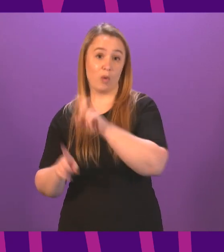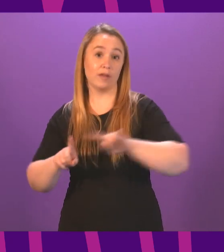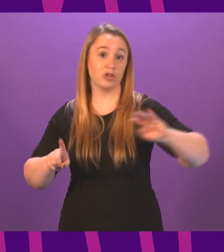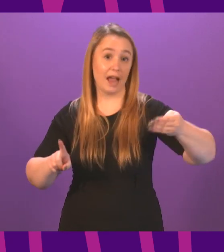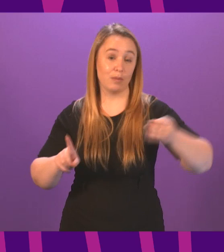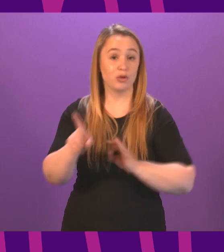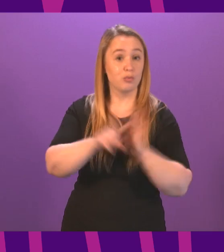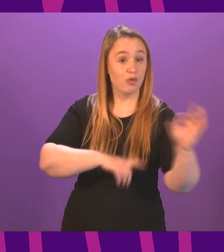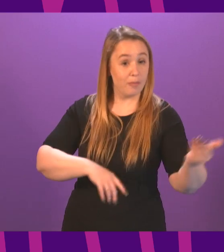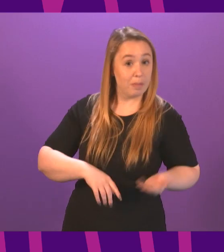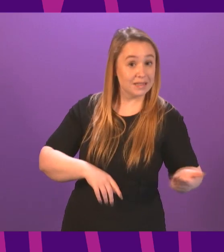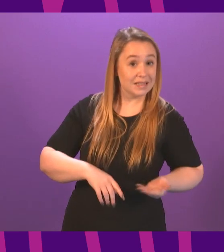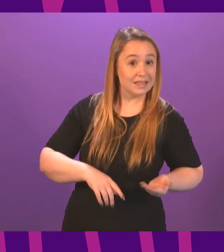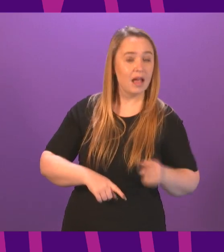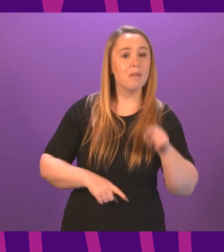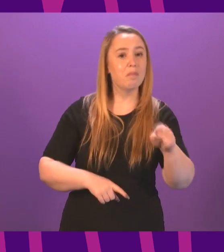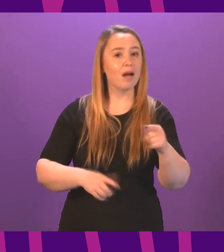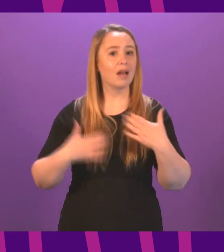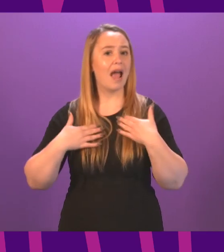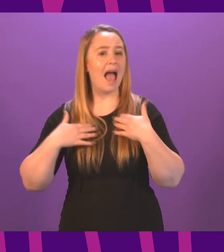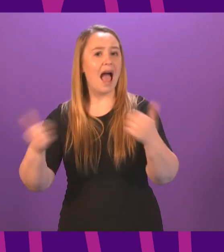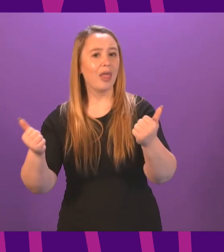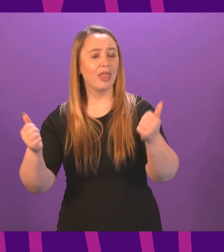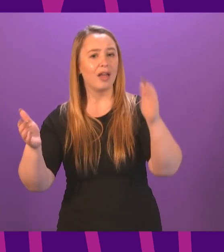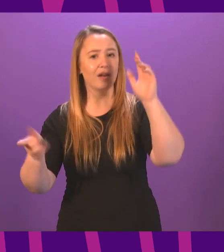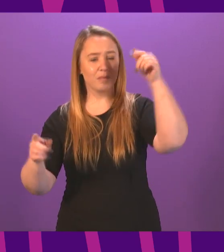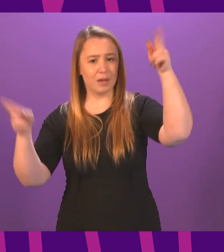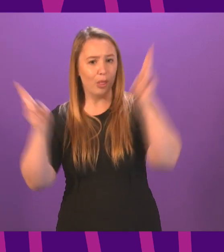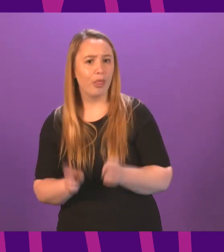objective. We must reach a balance.